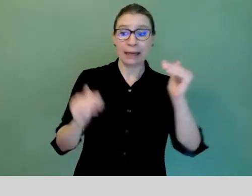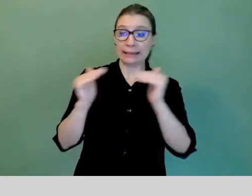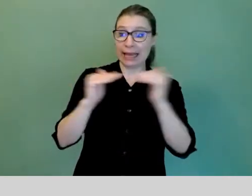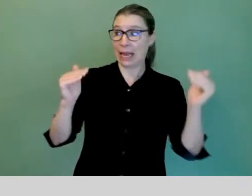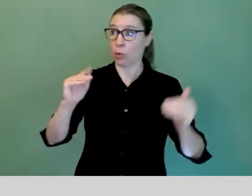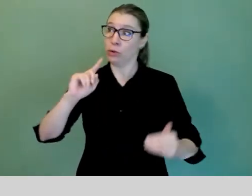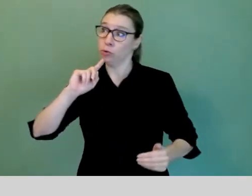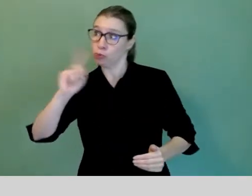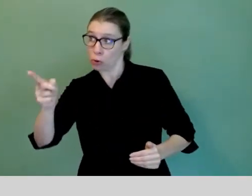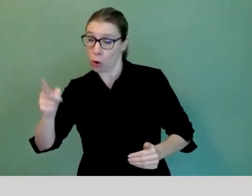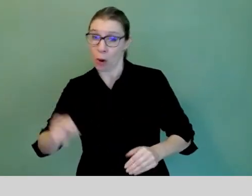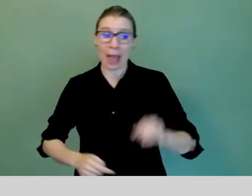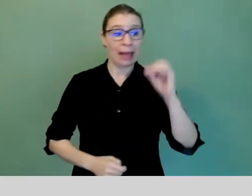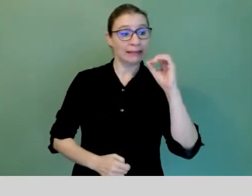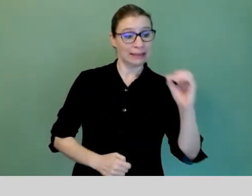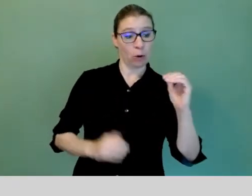and zero is equal to False.